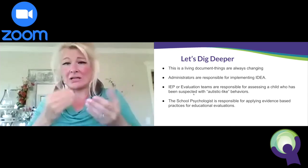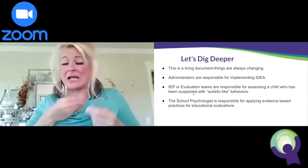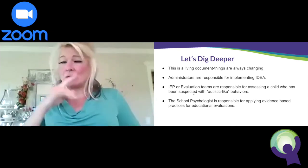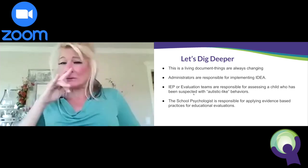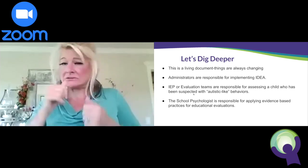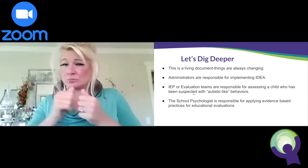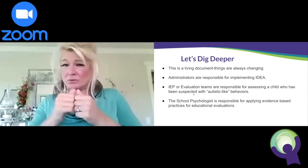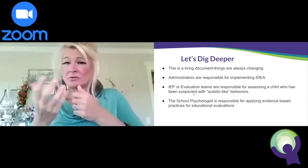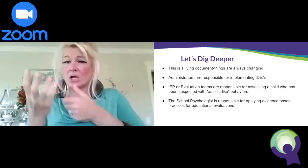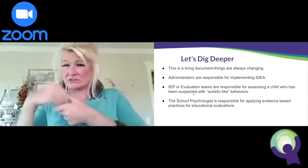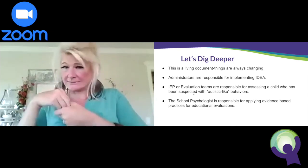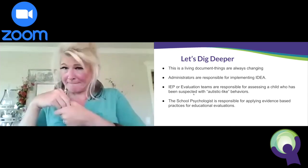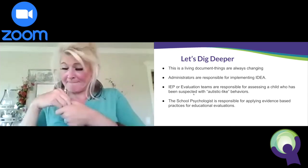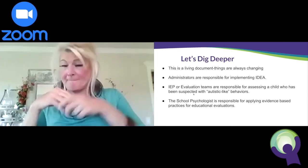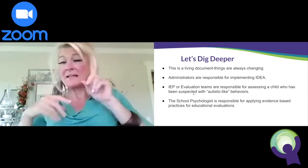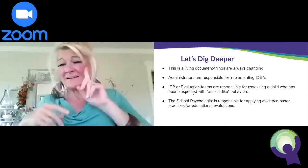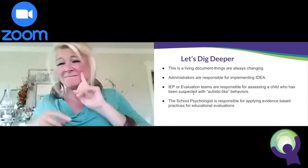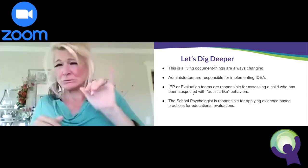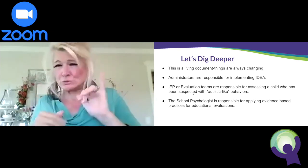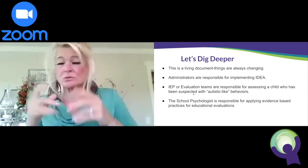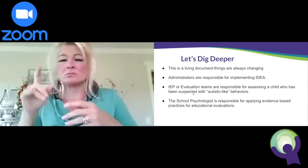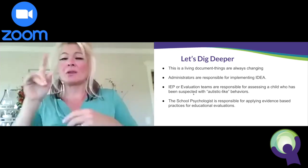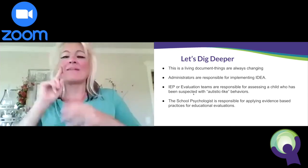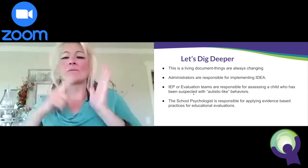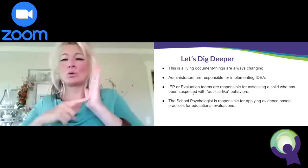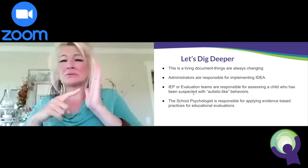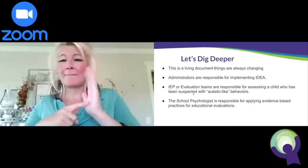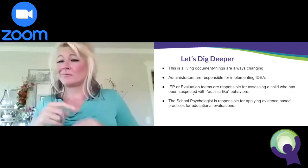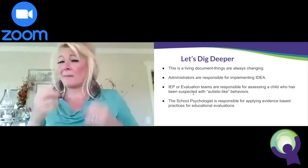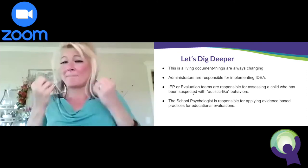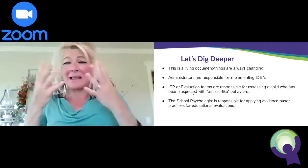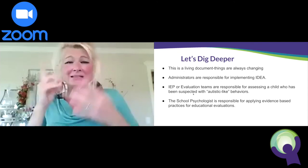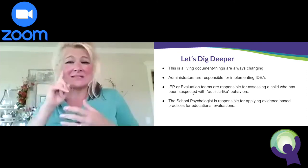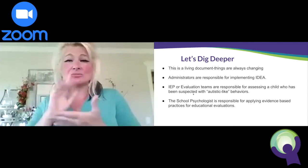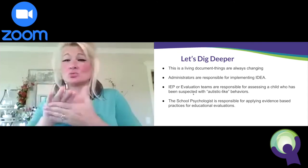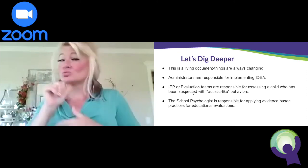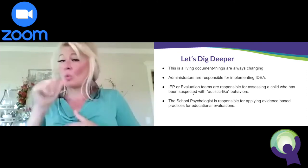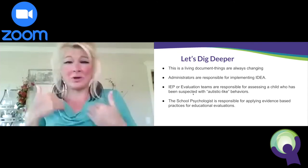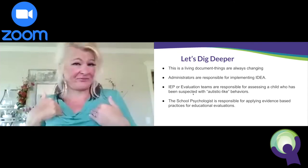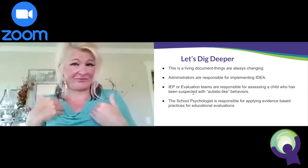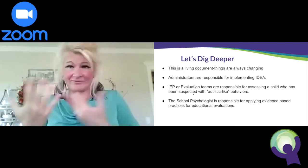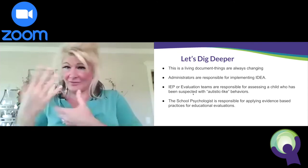And following those protocols for the services for students with autism and deafness.